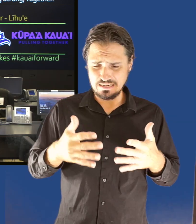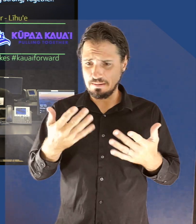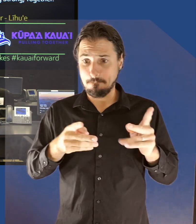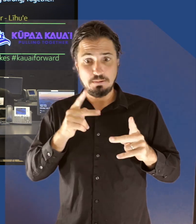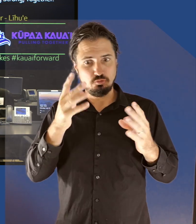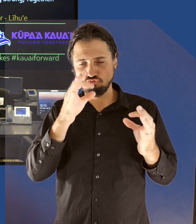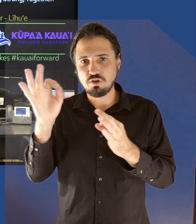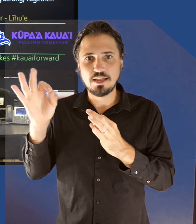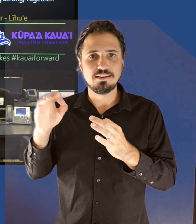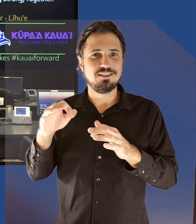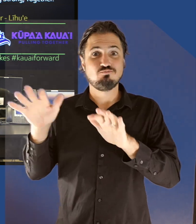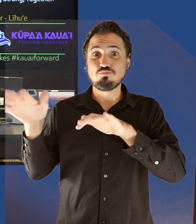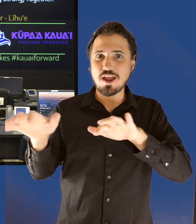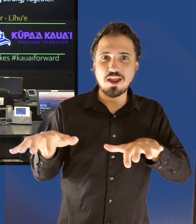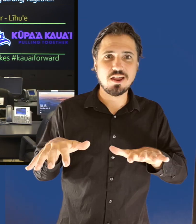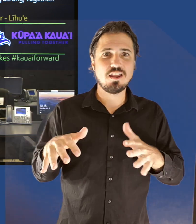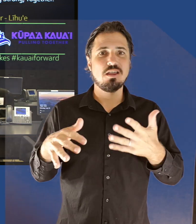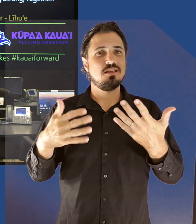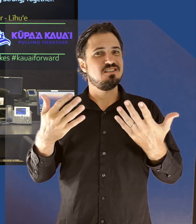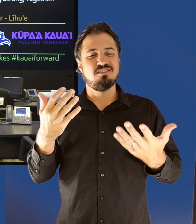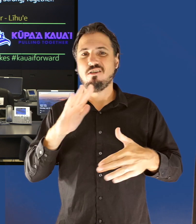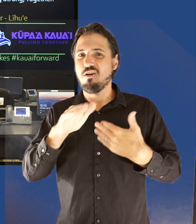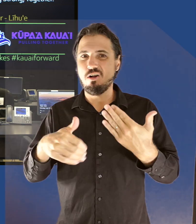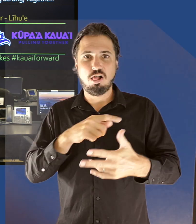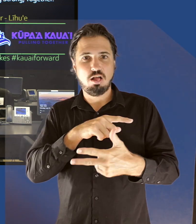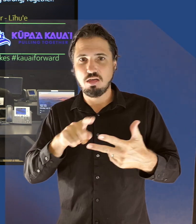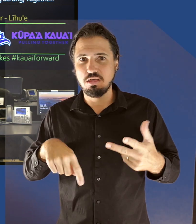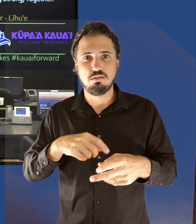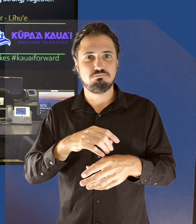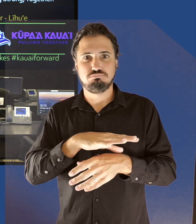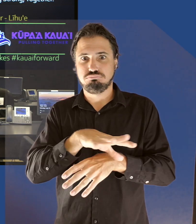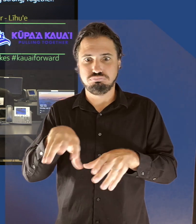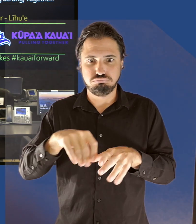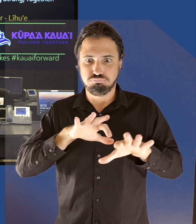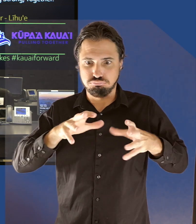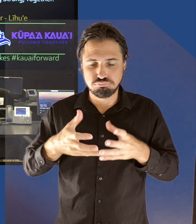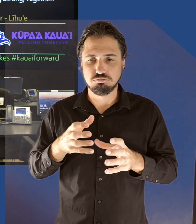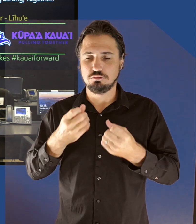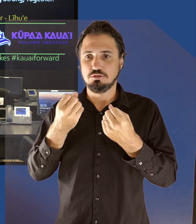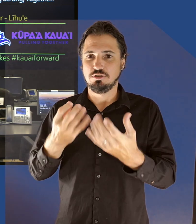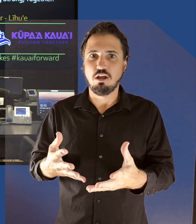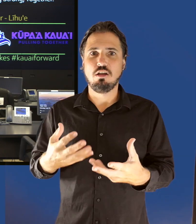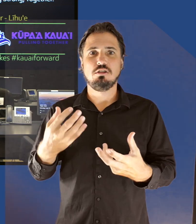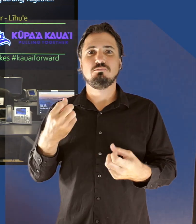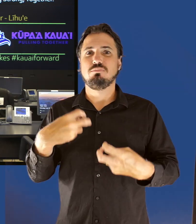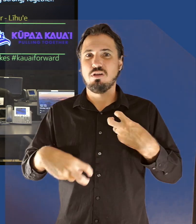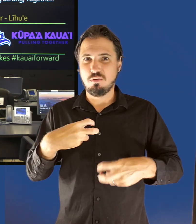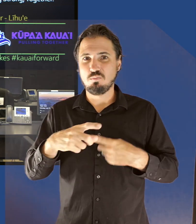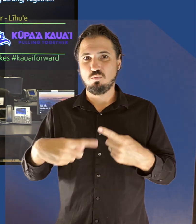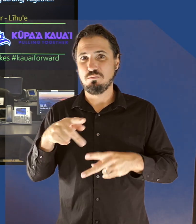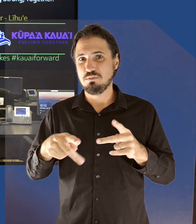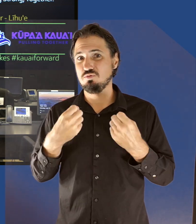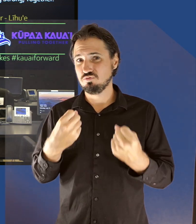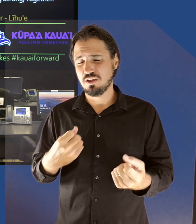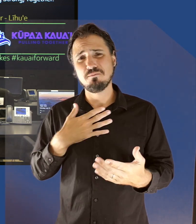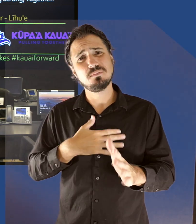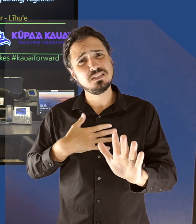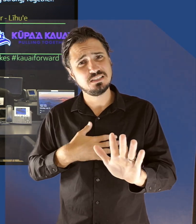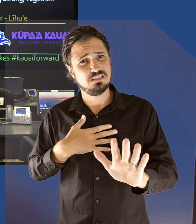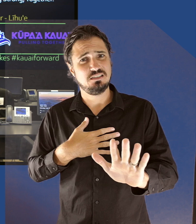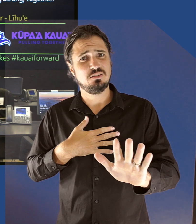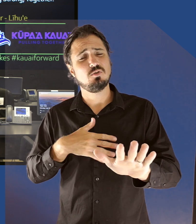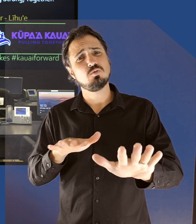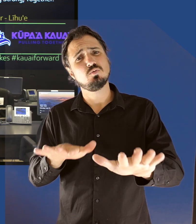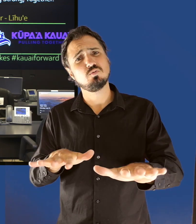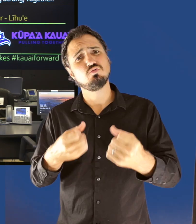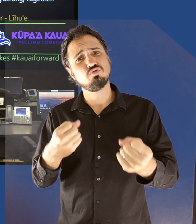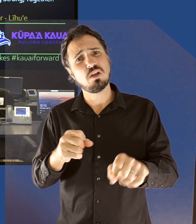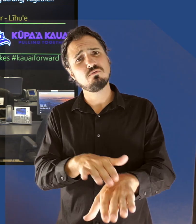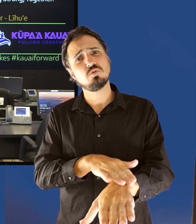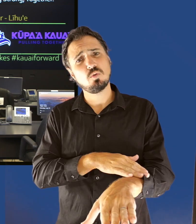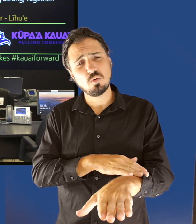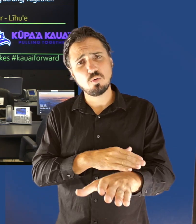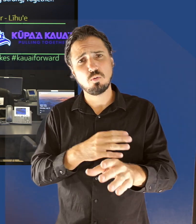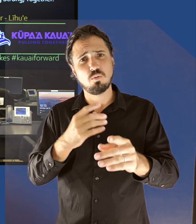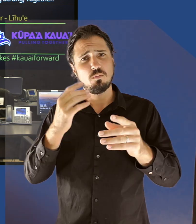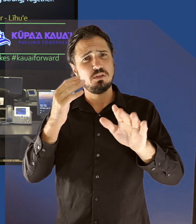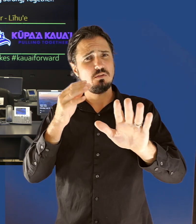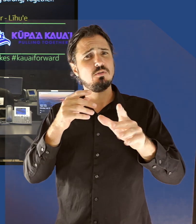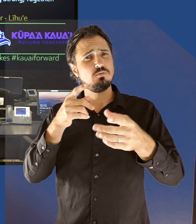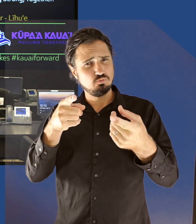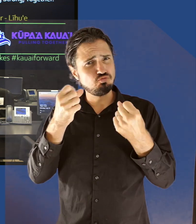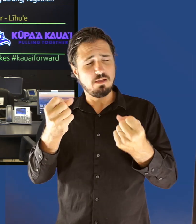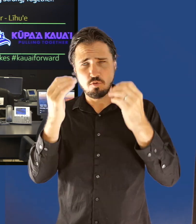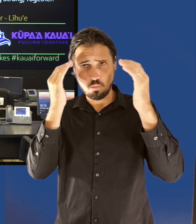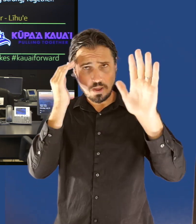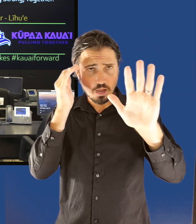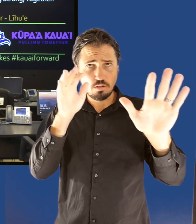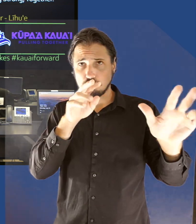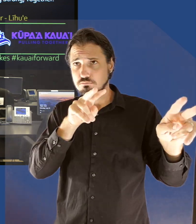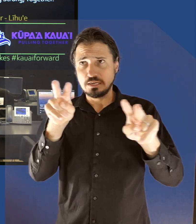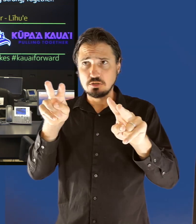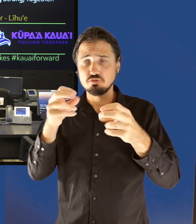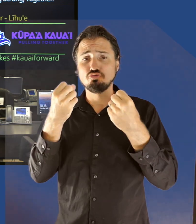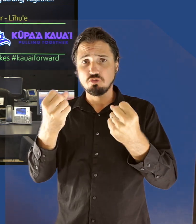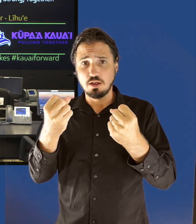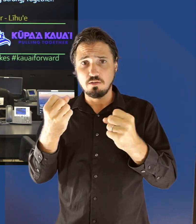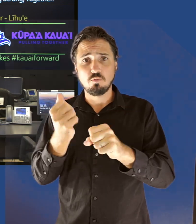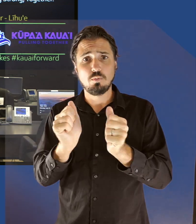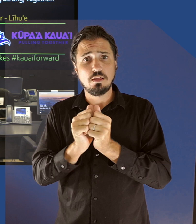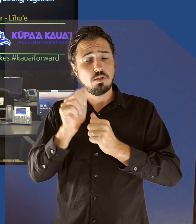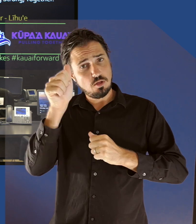we’ve had some rainy weather. Speeding, distracted driving and hazardous conditions is a recipe for disaster on our roadways. So please, folks! Slow down, be alert, and drive with ALOHA.